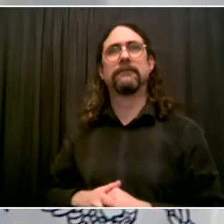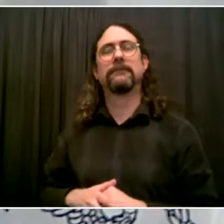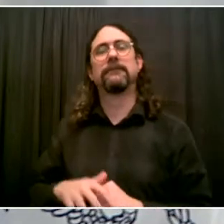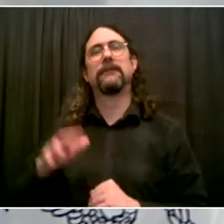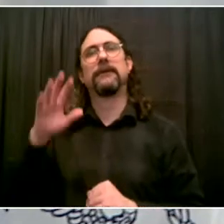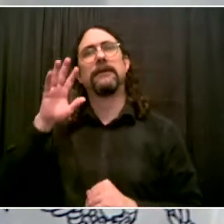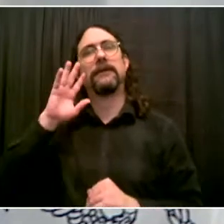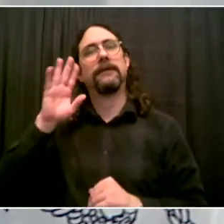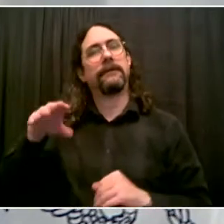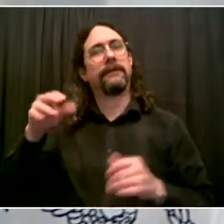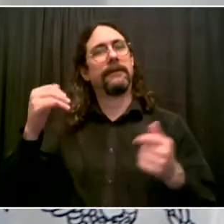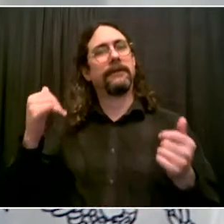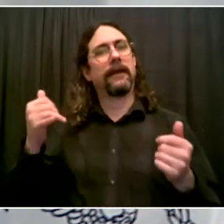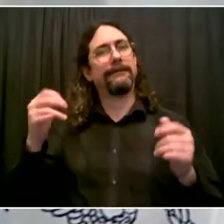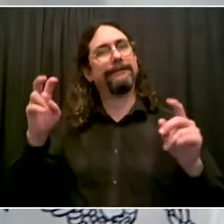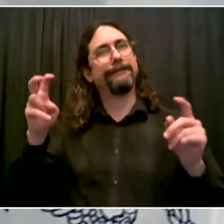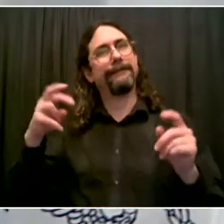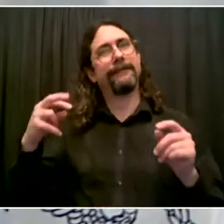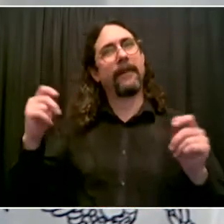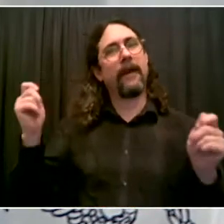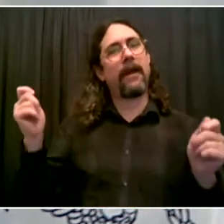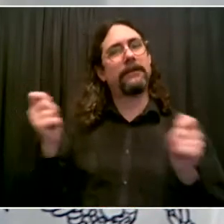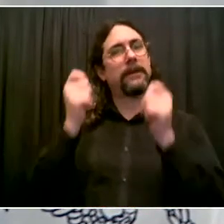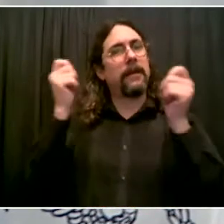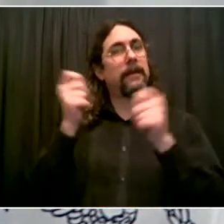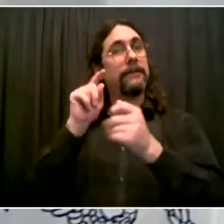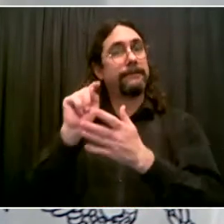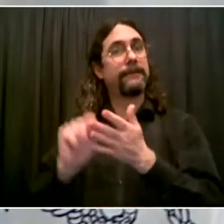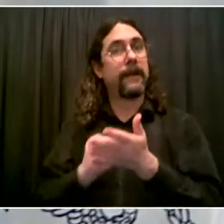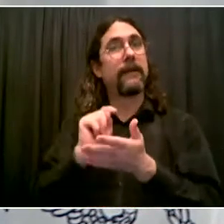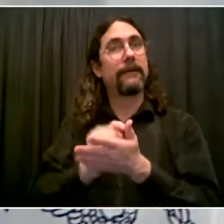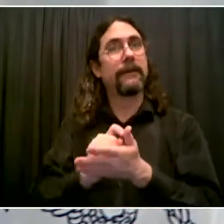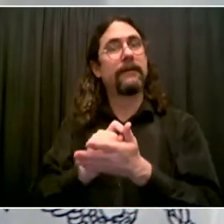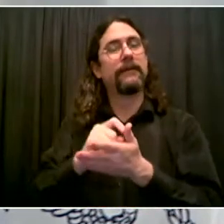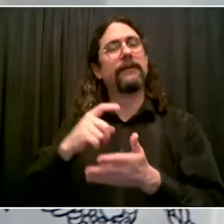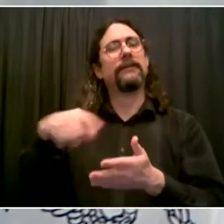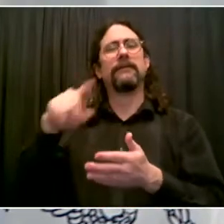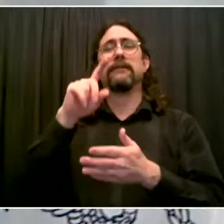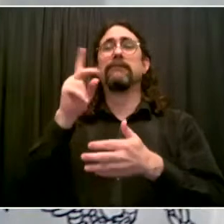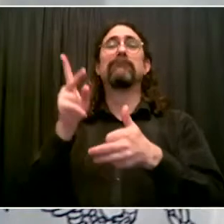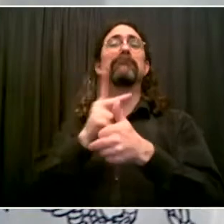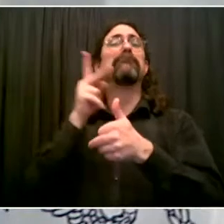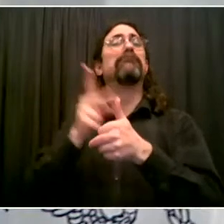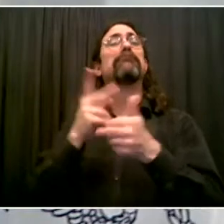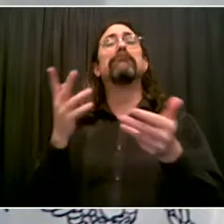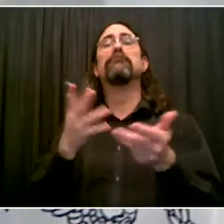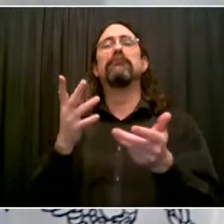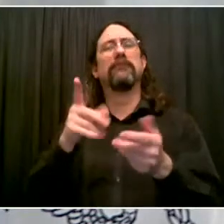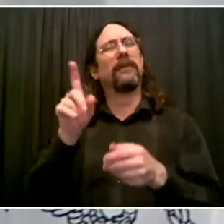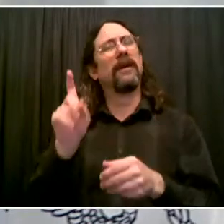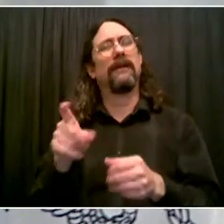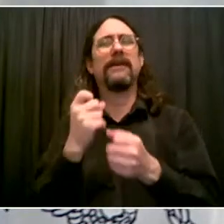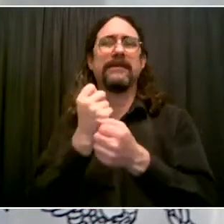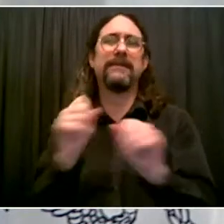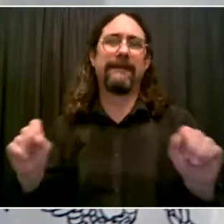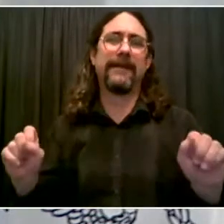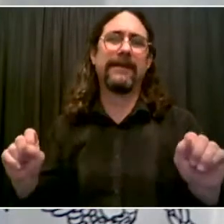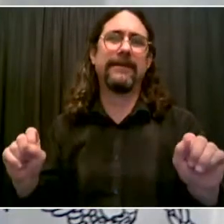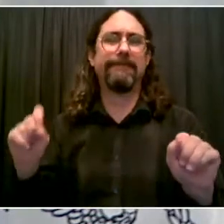VACCINATED AS WE NEED TO AND REALLY TURN THINGS AROUND. DURING THIS HOLIDAY EVERYONE SHOULD FOCUS ON